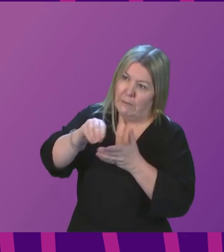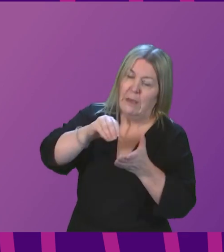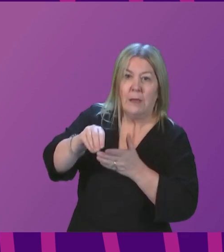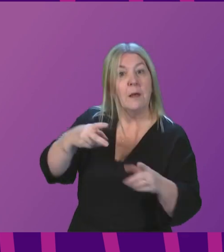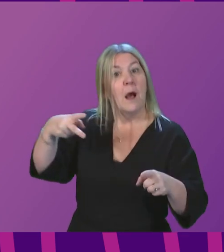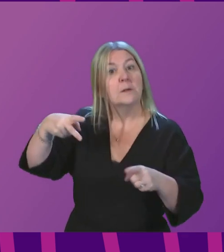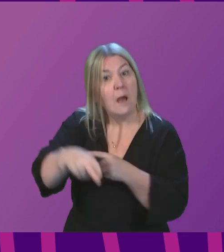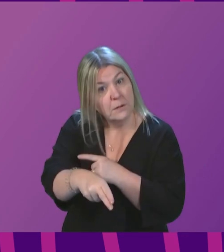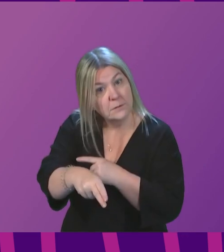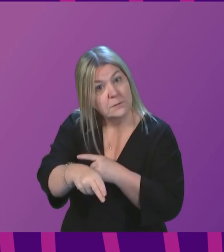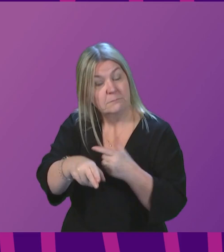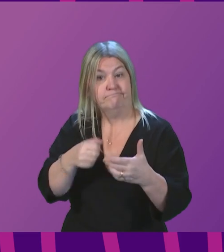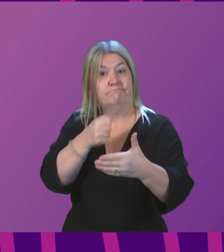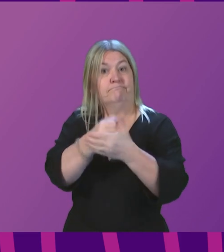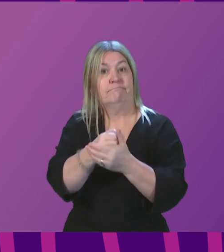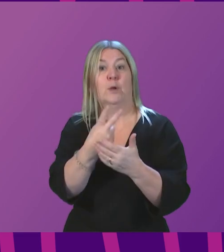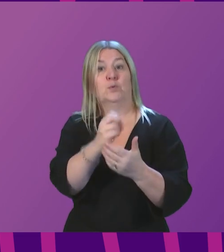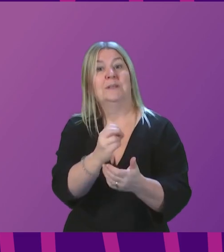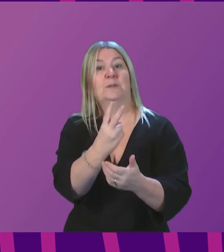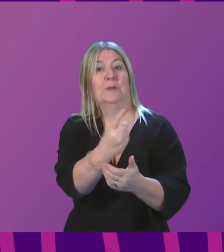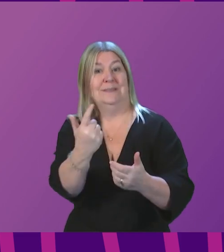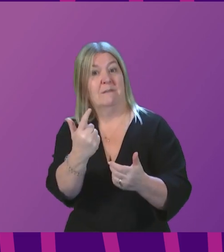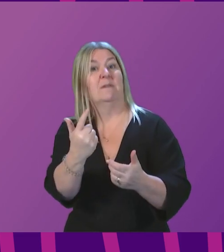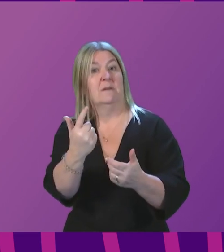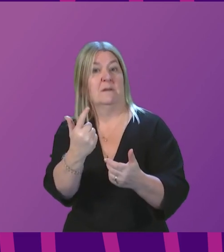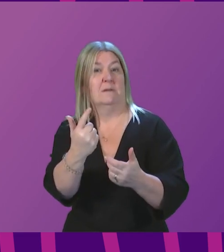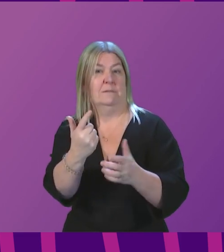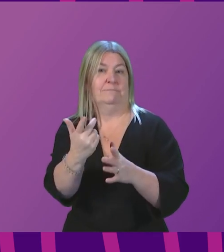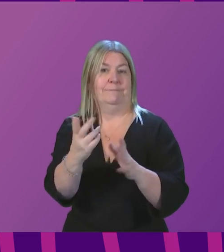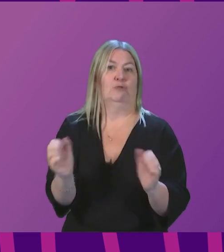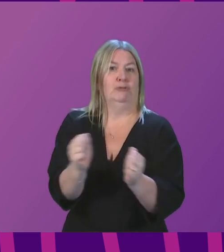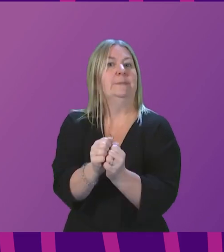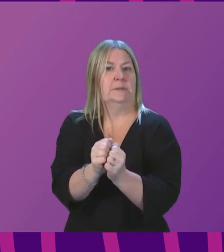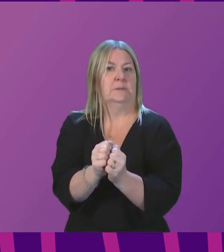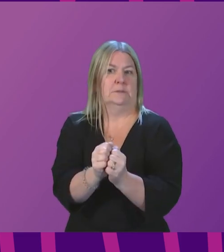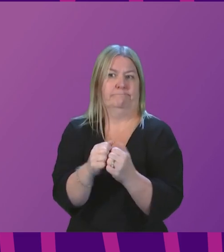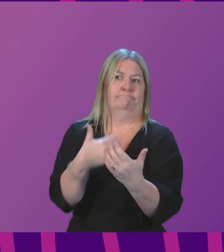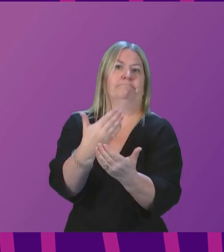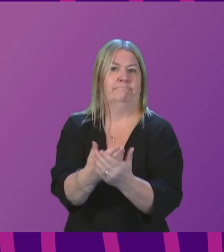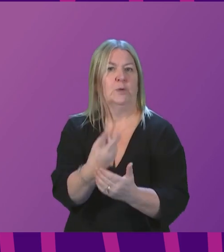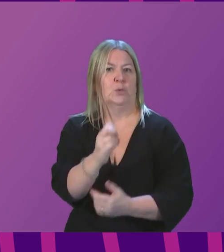I am sure that every member across the chamber will, from time to time, have gripes about